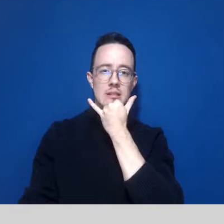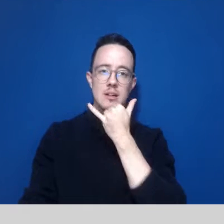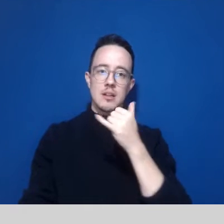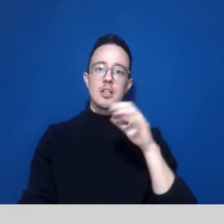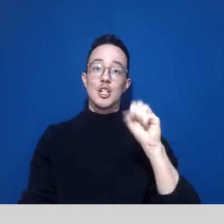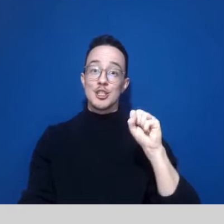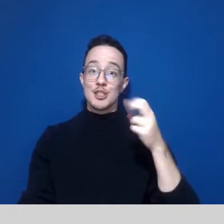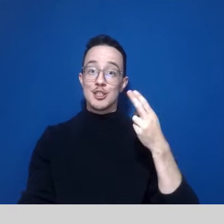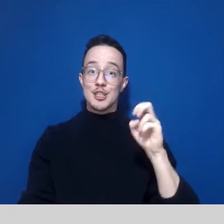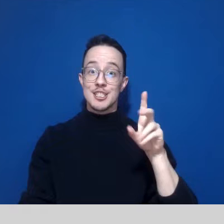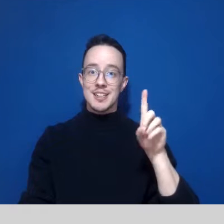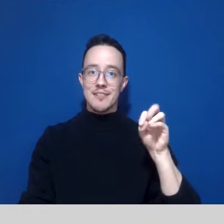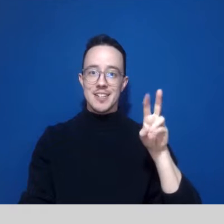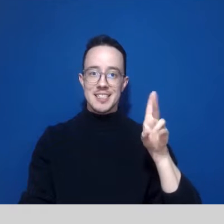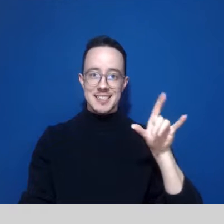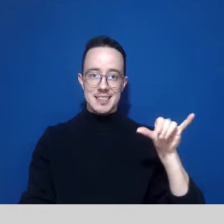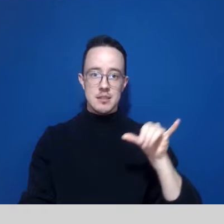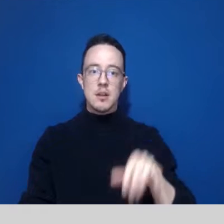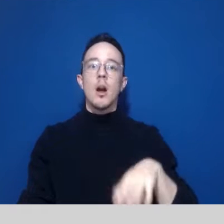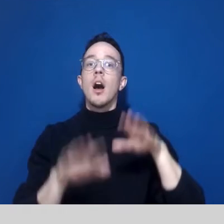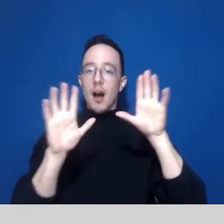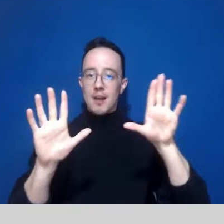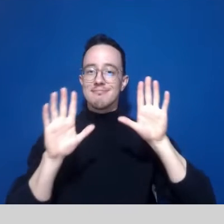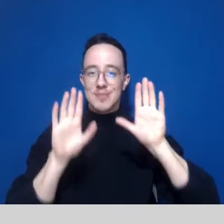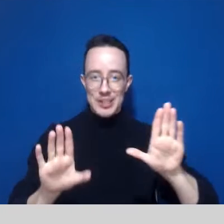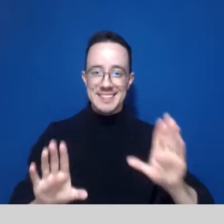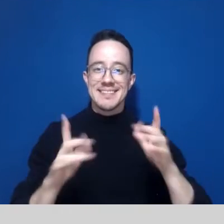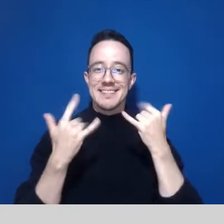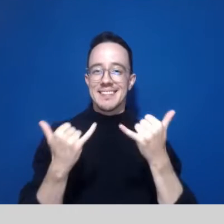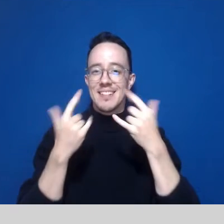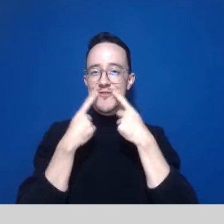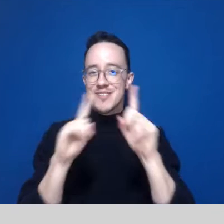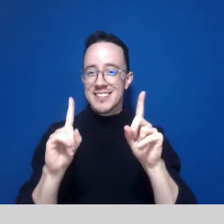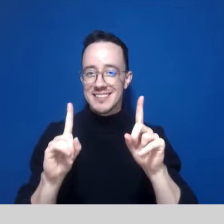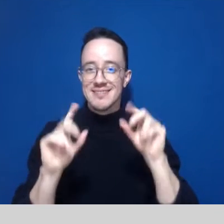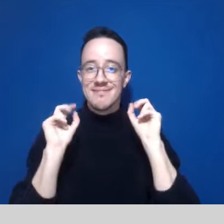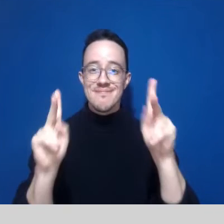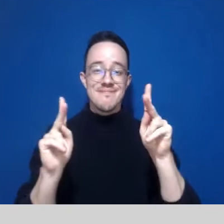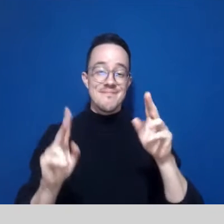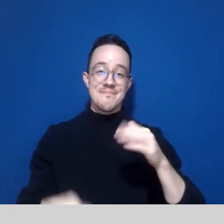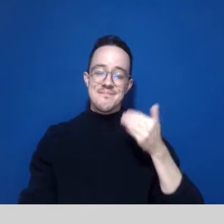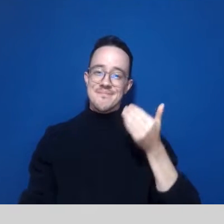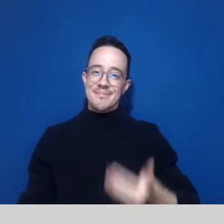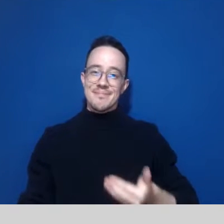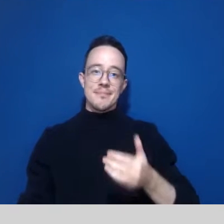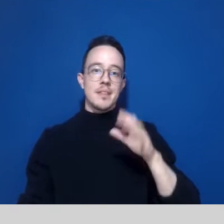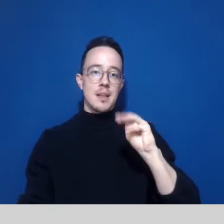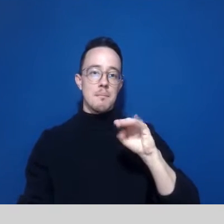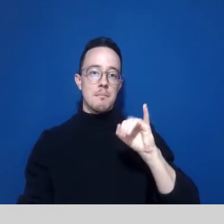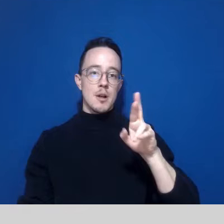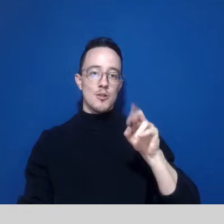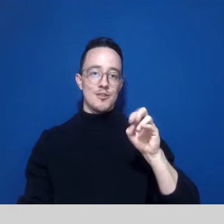No, nope, nope, nope, nope. Nope, it's still wrong. Šedivý, Šedivý, Šedivý, Šedivý. Great. Now, now it works.